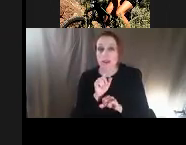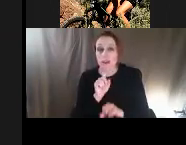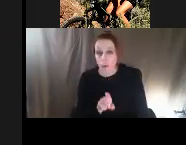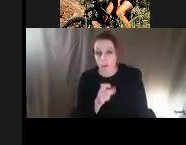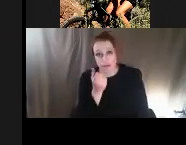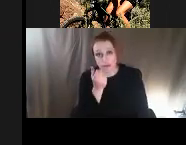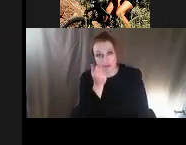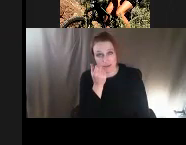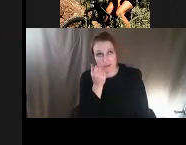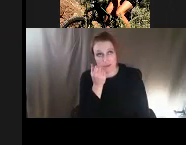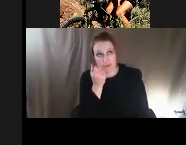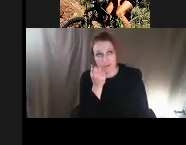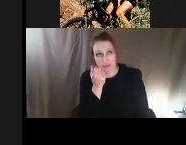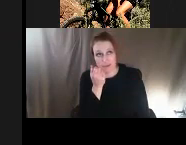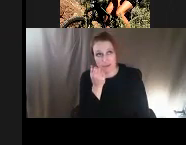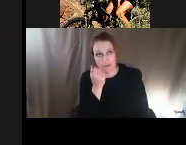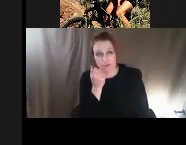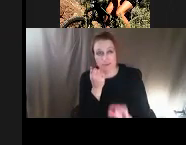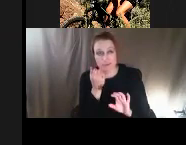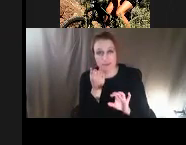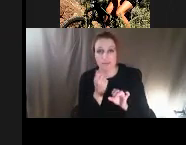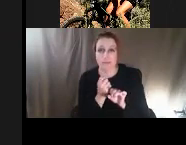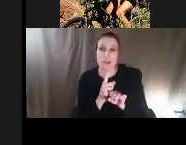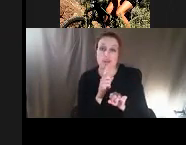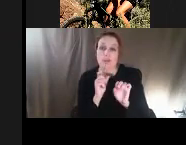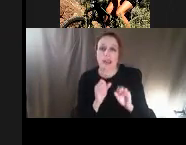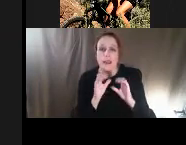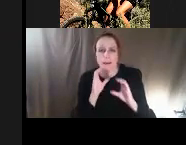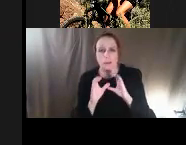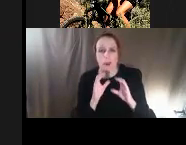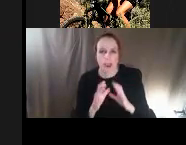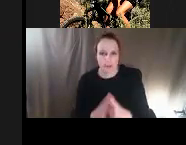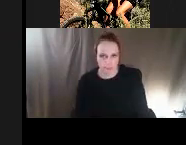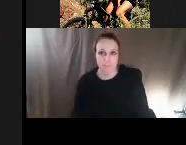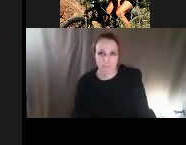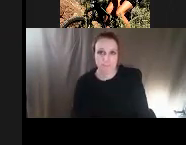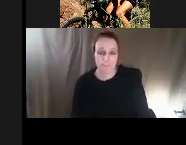We want to make sure that we can communicate our understanding because sometimes it's not